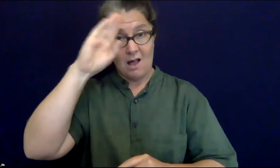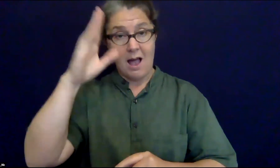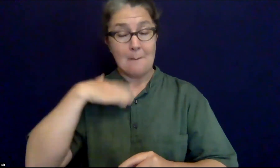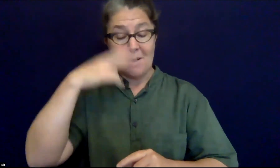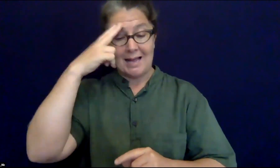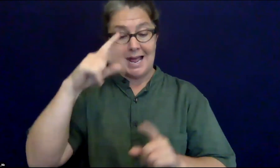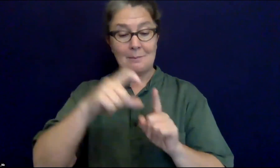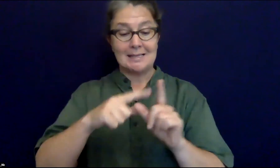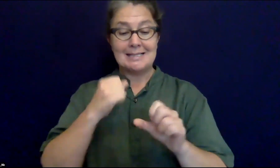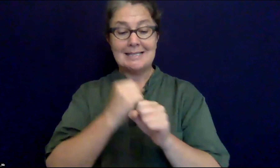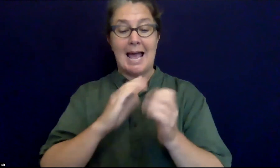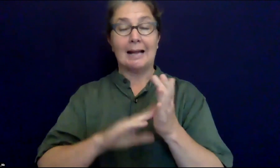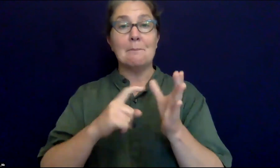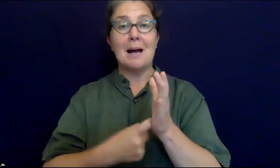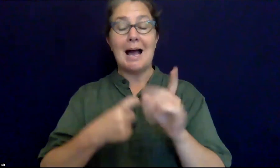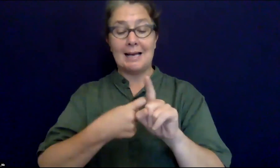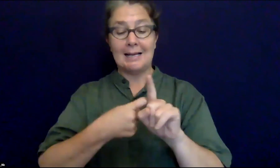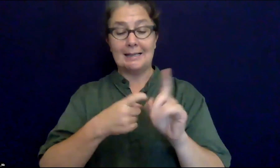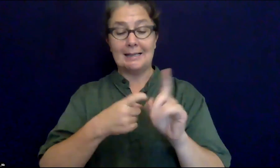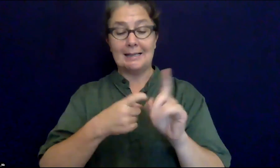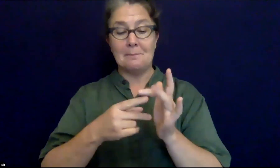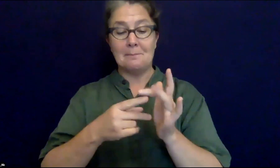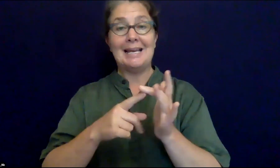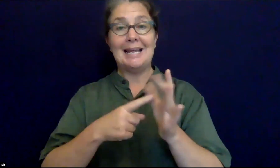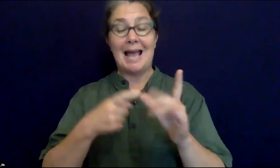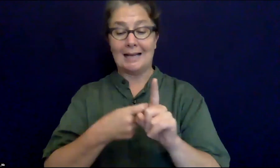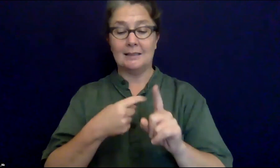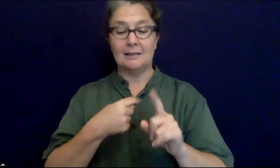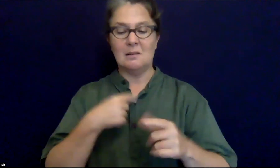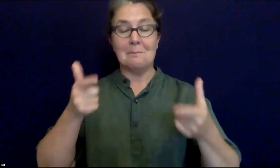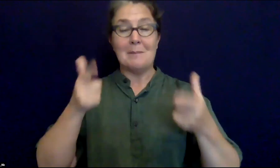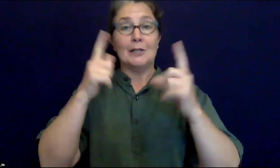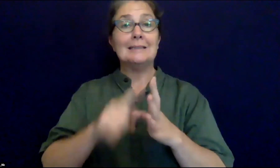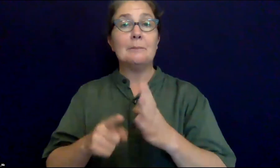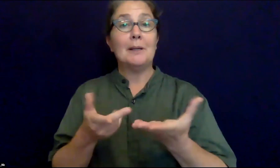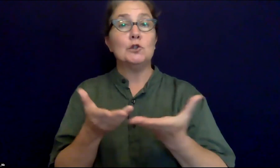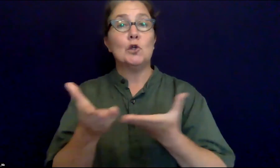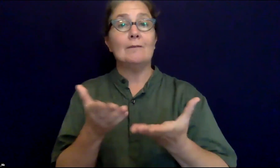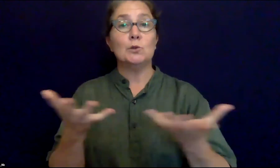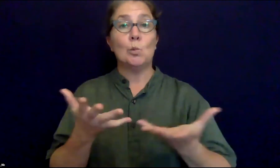I'm the manager of disability services at the University of Sydney. And I am passionate about